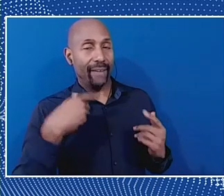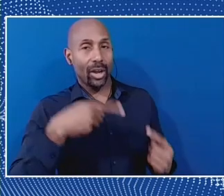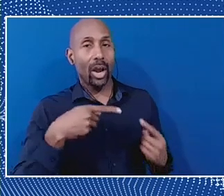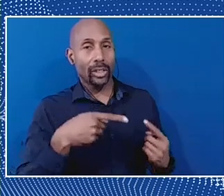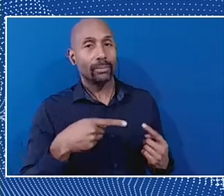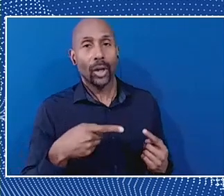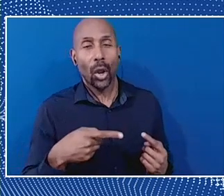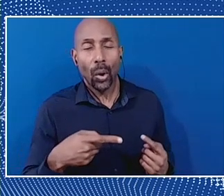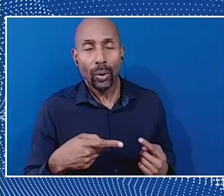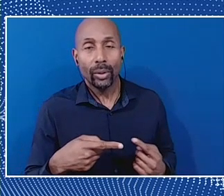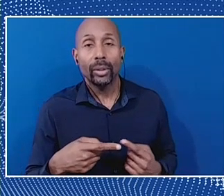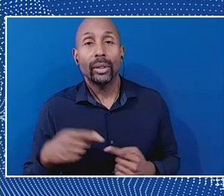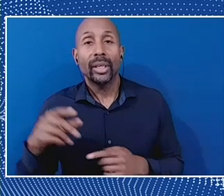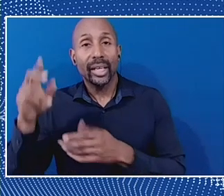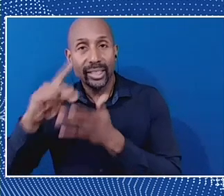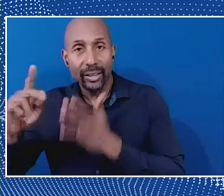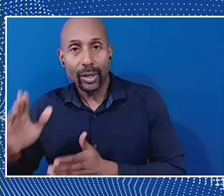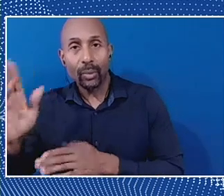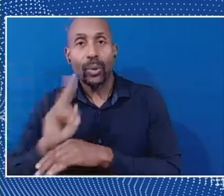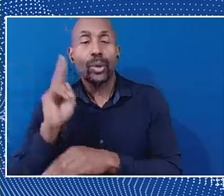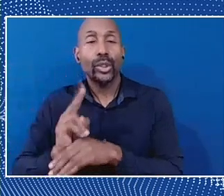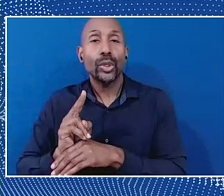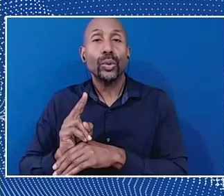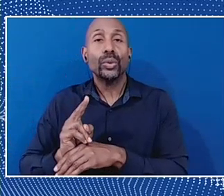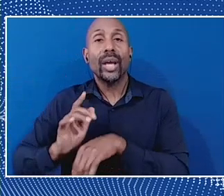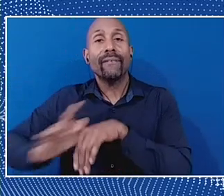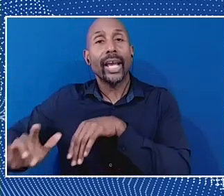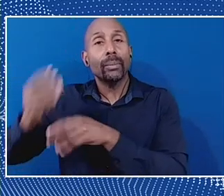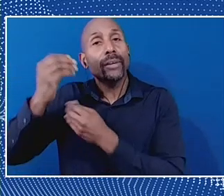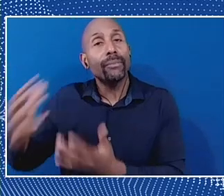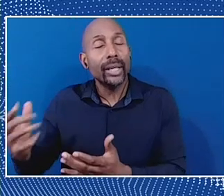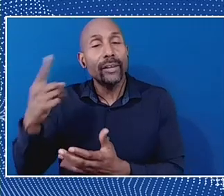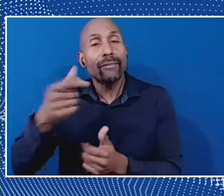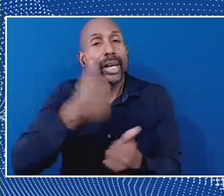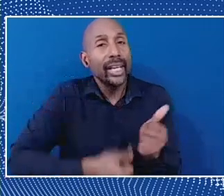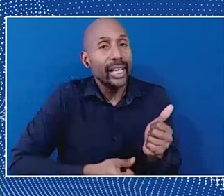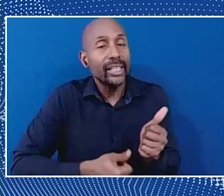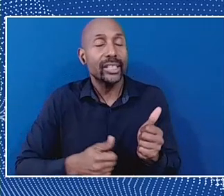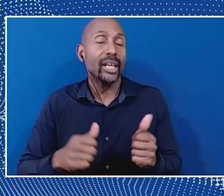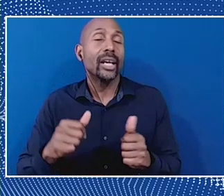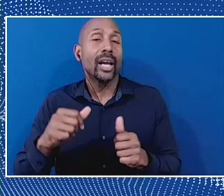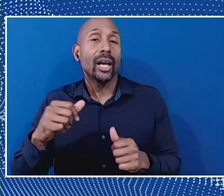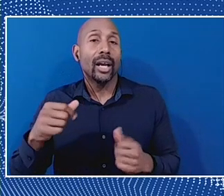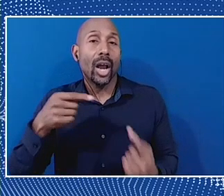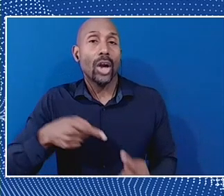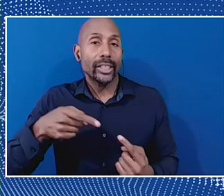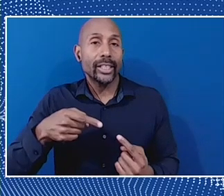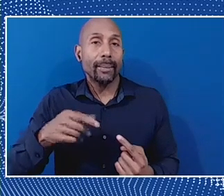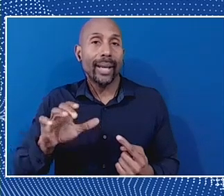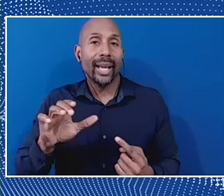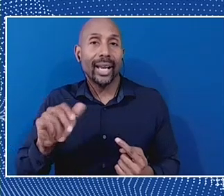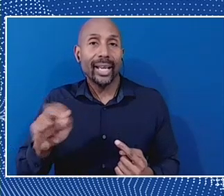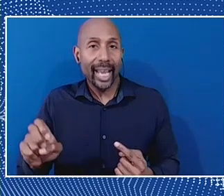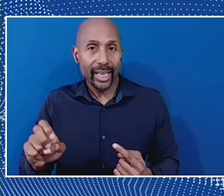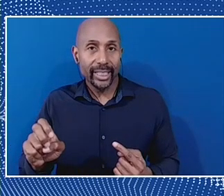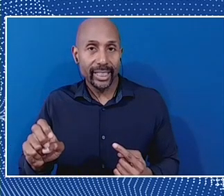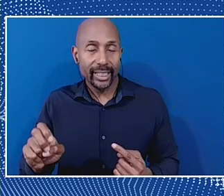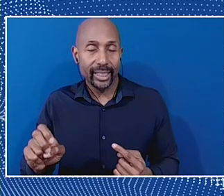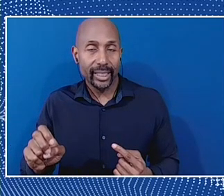they have available to use for each of these cases of hardship. So the lines could be closely connected.